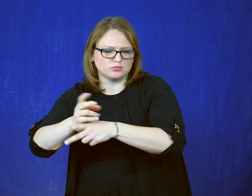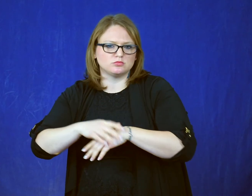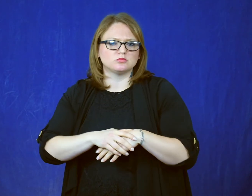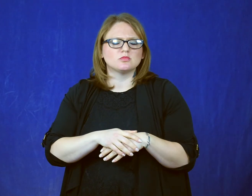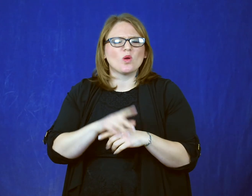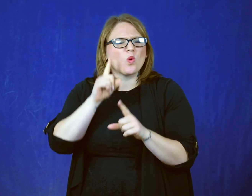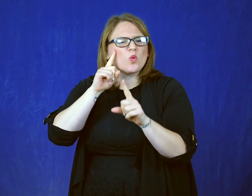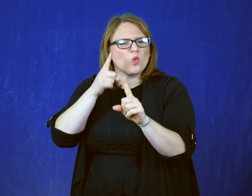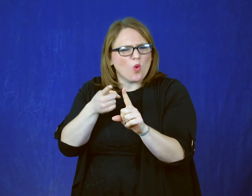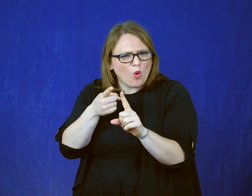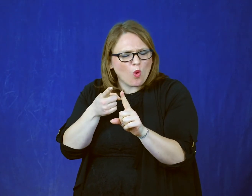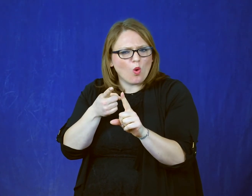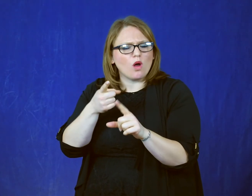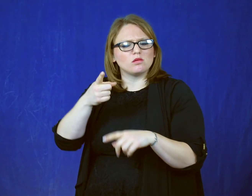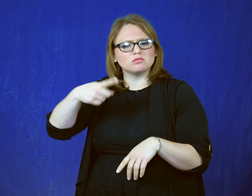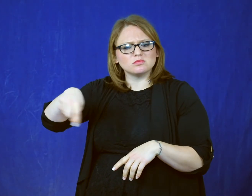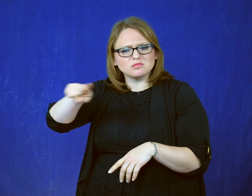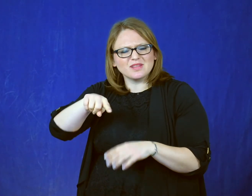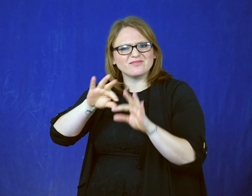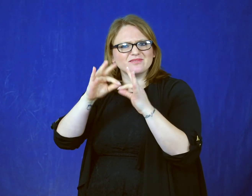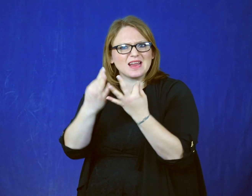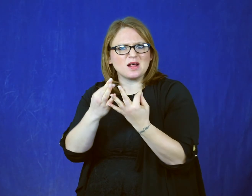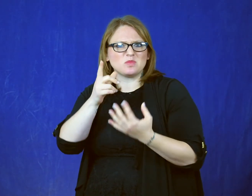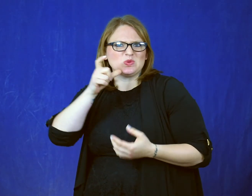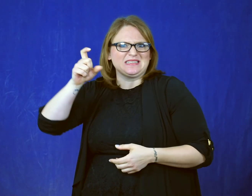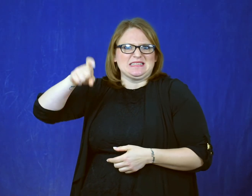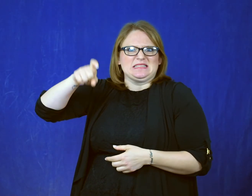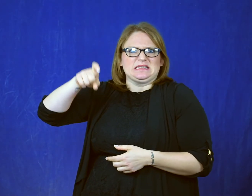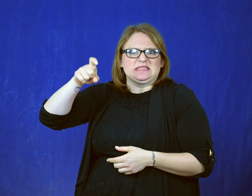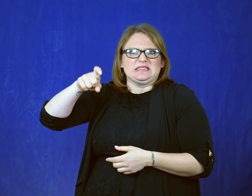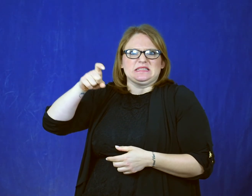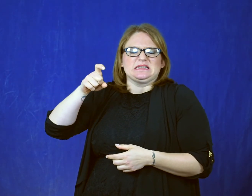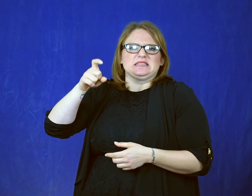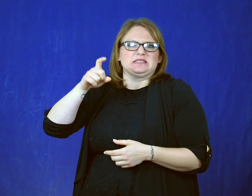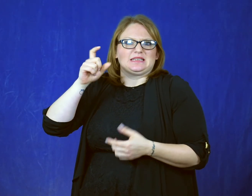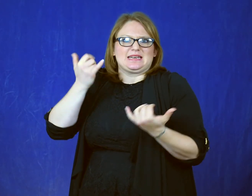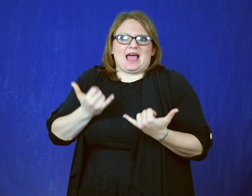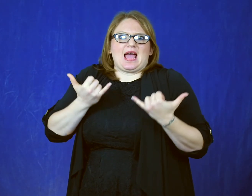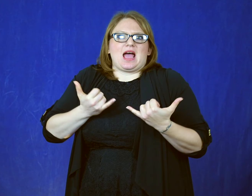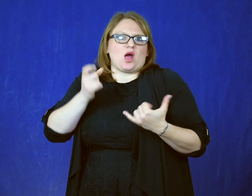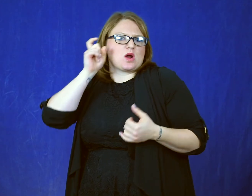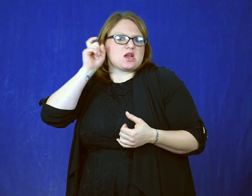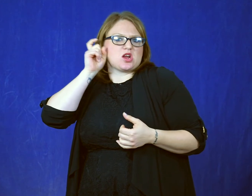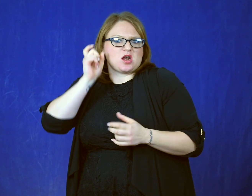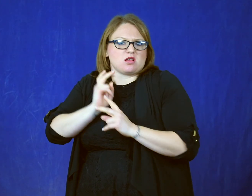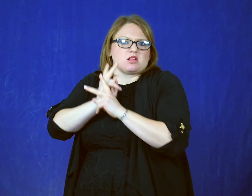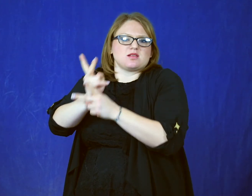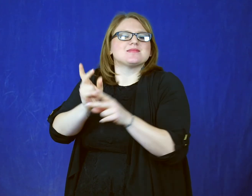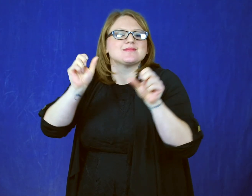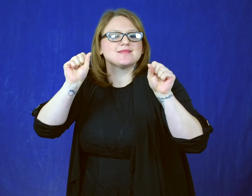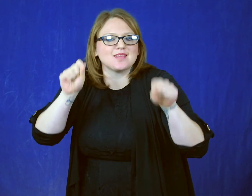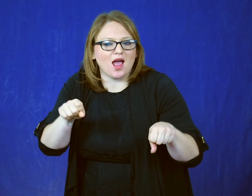which loans hearing aids to families who have a child with a hearing loss immediately upon request. The family uses the loaned hearing aids until